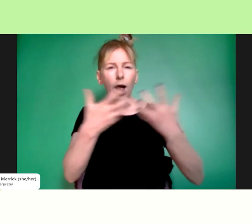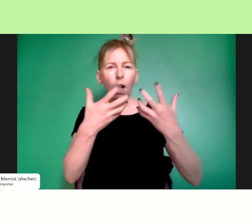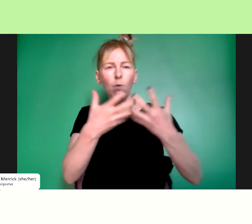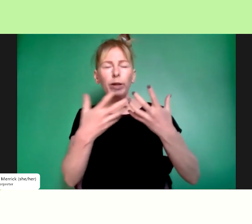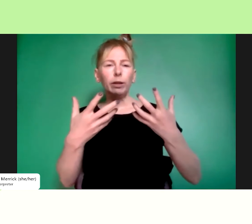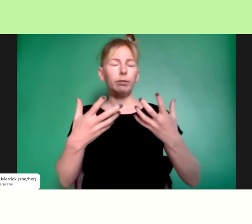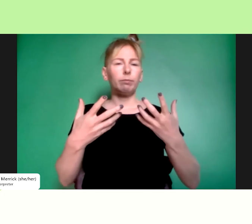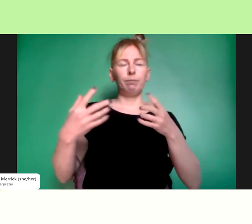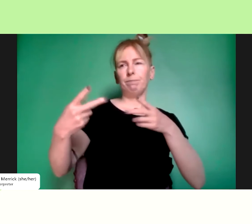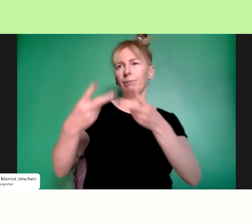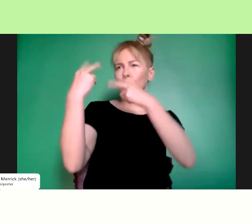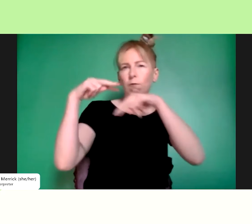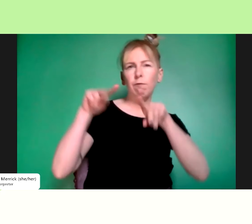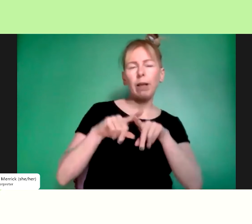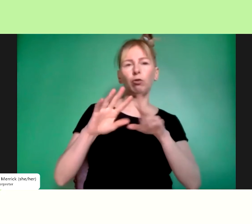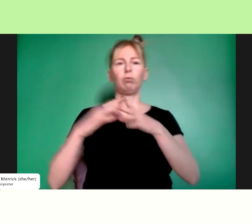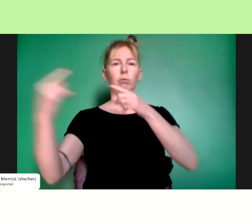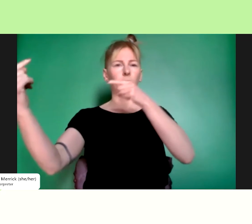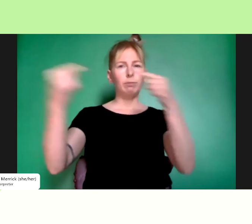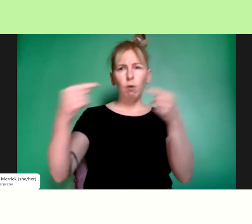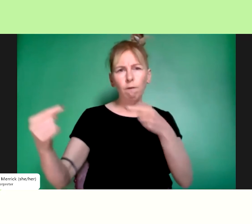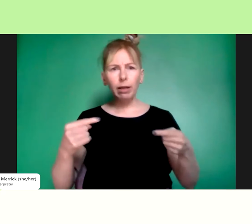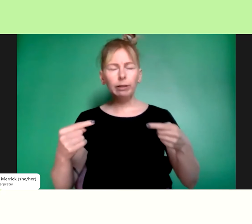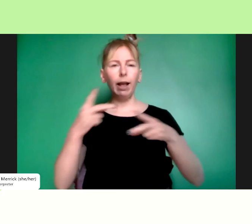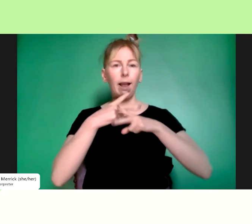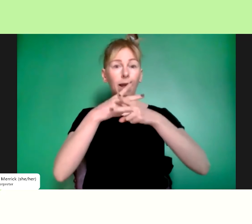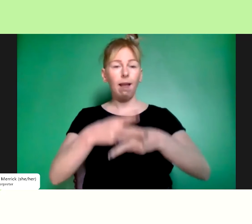on public art projects and visual art projects more generally.